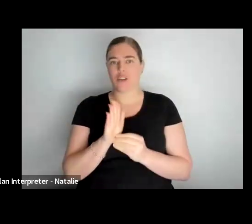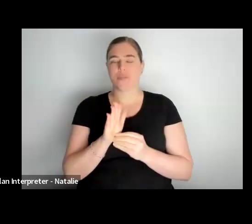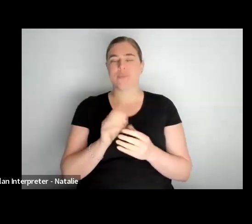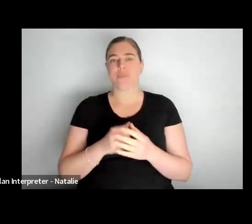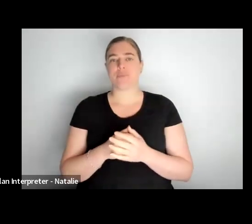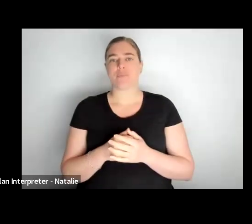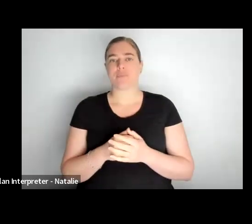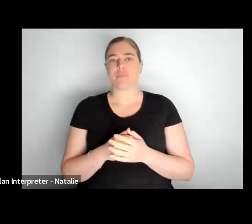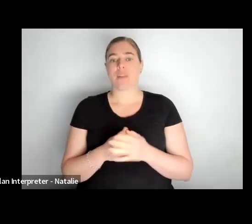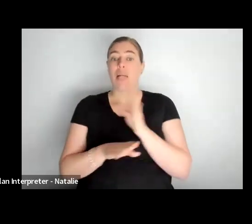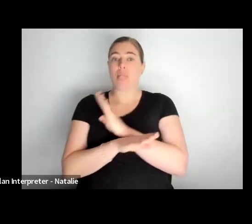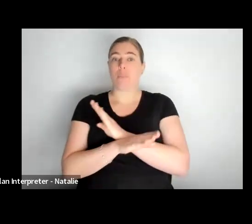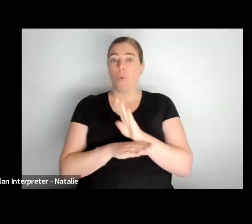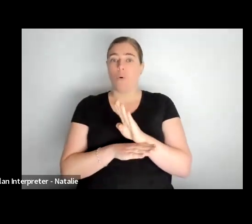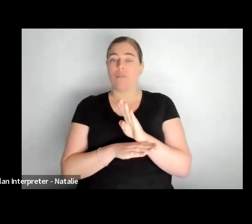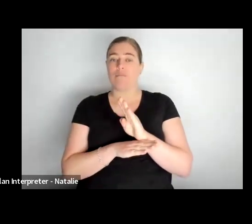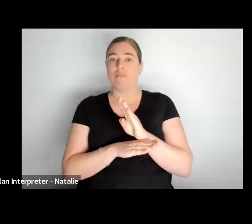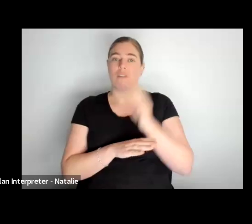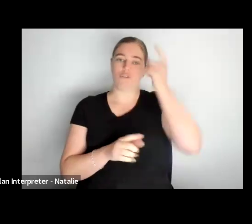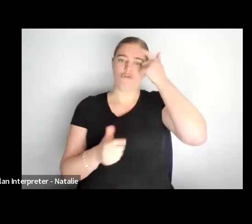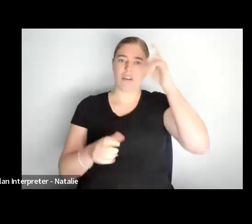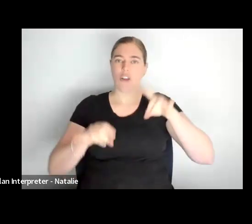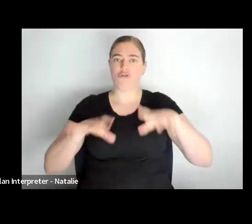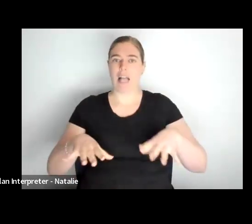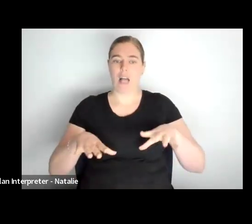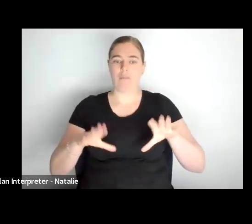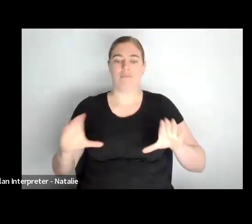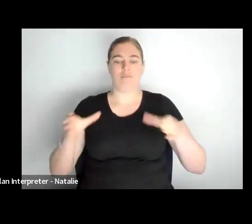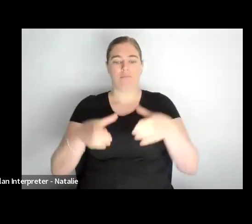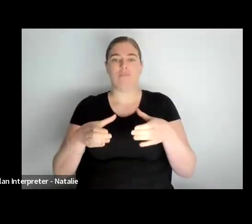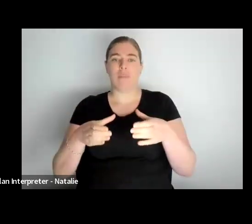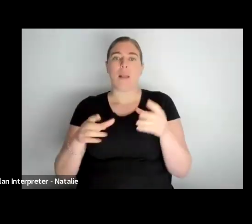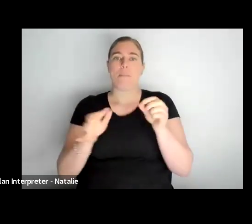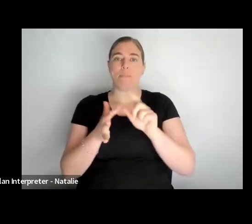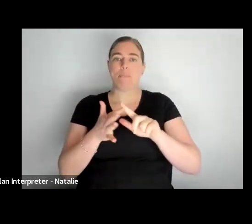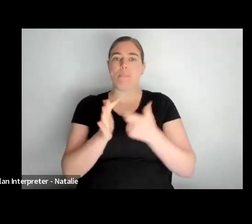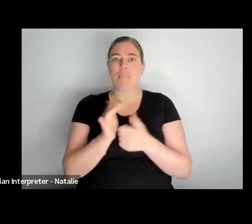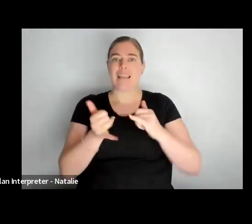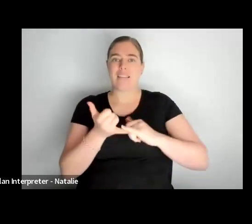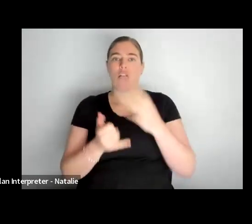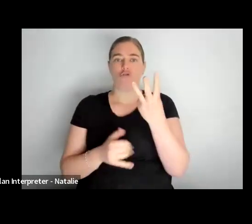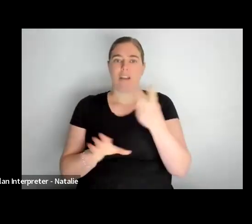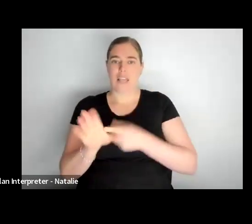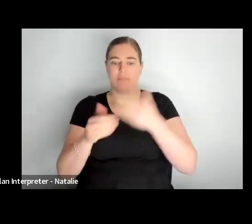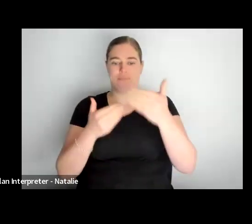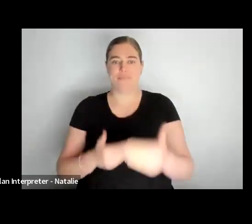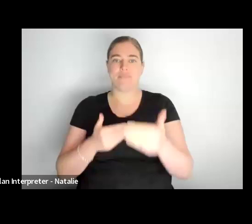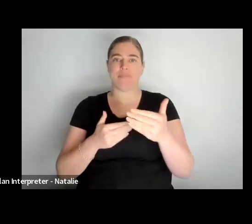Creative Australia points a board of peers to a three-year term. Those peers are the first port